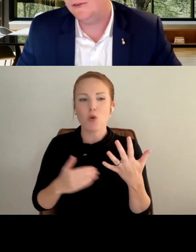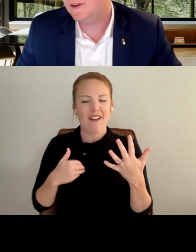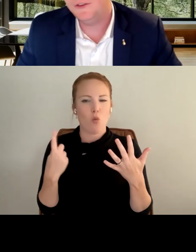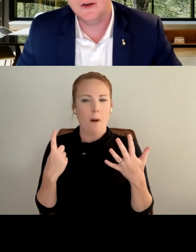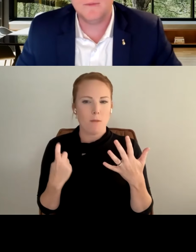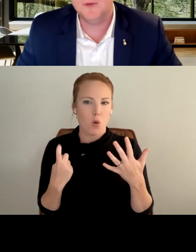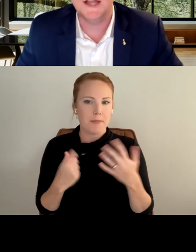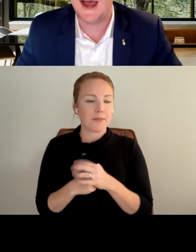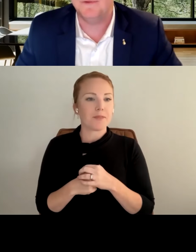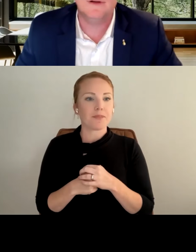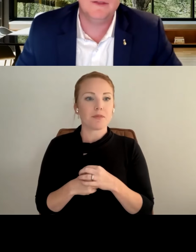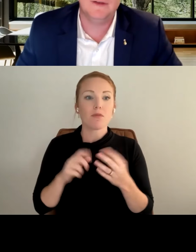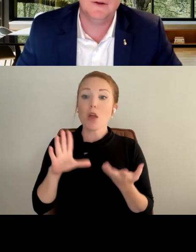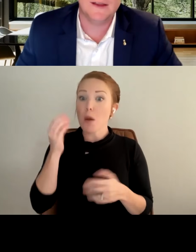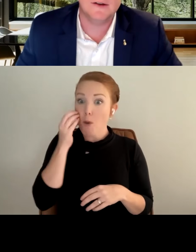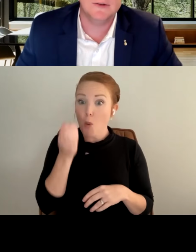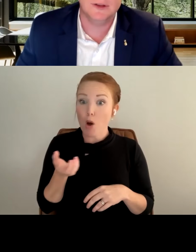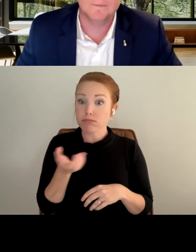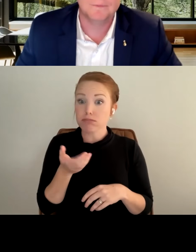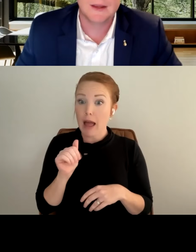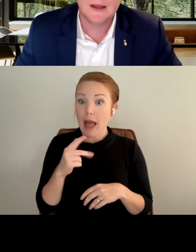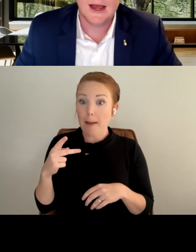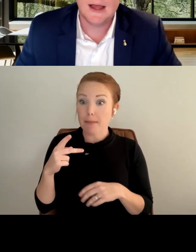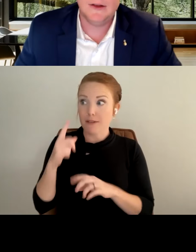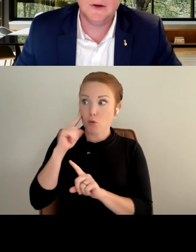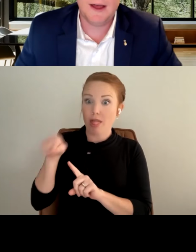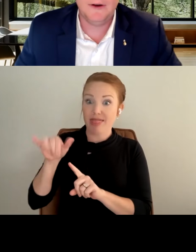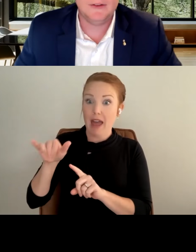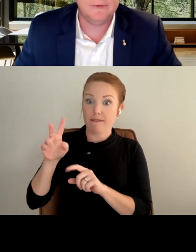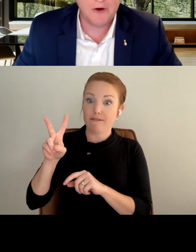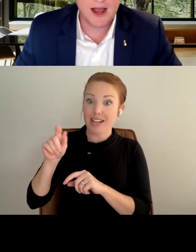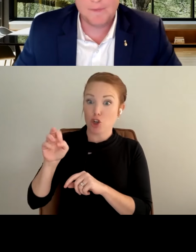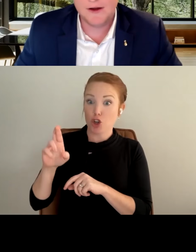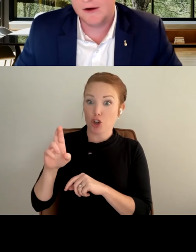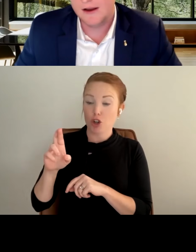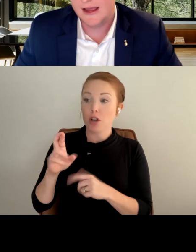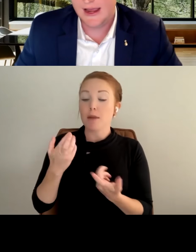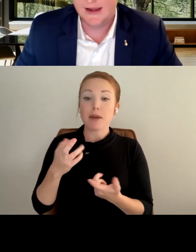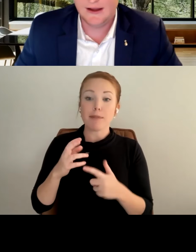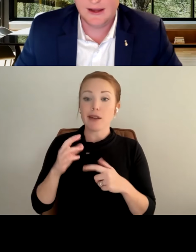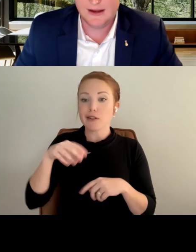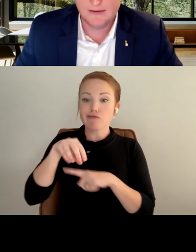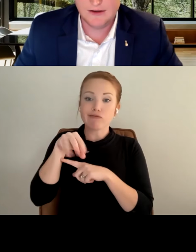consider the mobile app of the vendor that you're using. You know, whether it's a photocopier, a